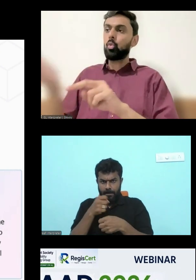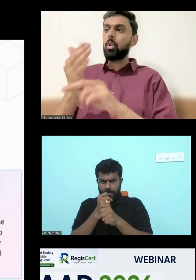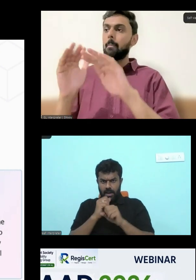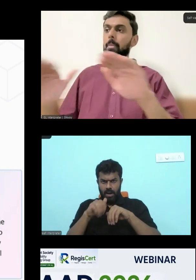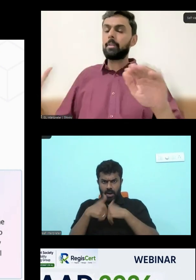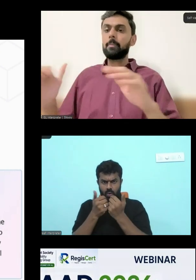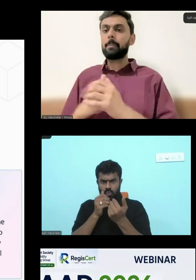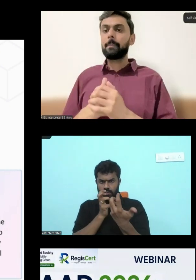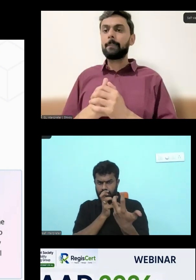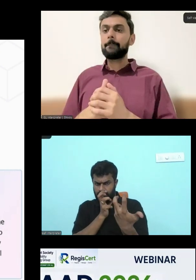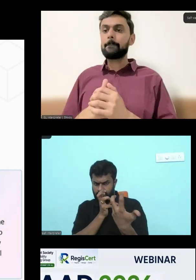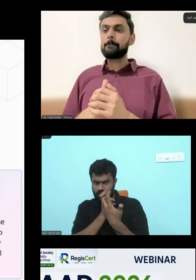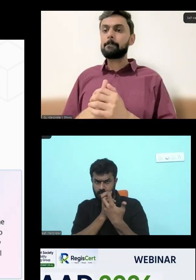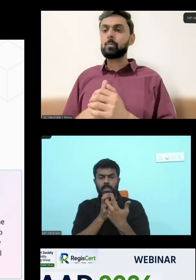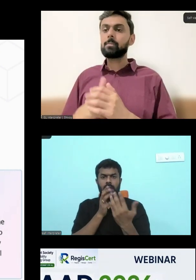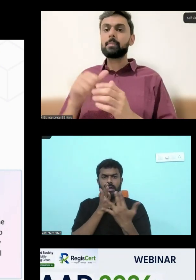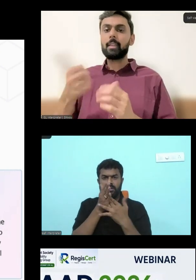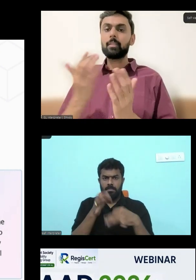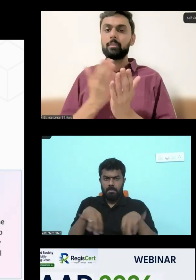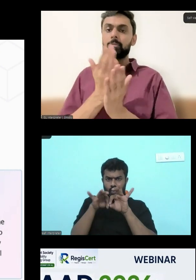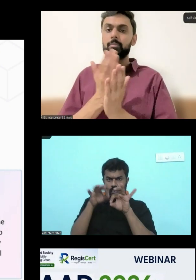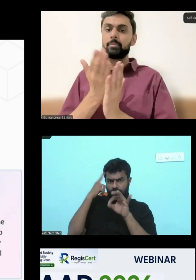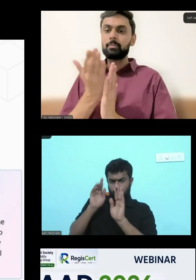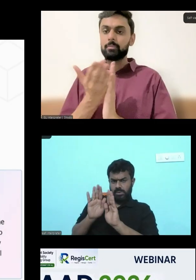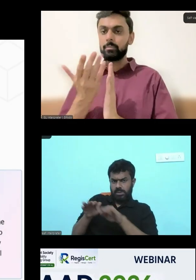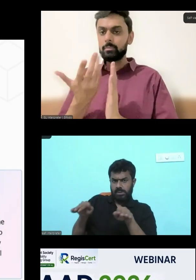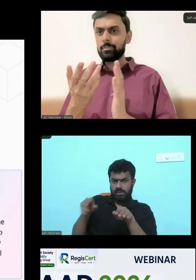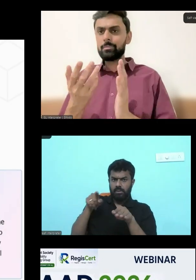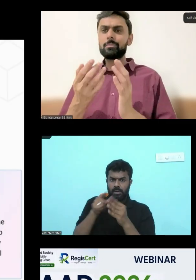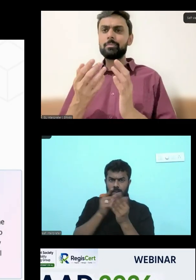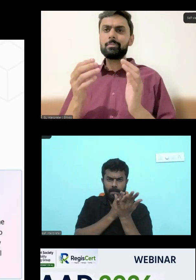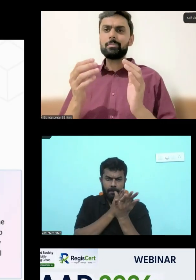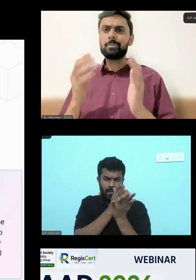The next slide is a little bit more specific, and we are using alternative text in the slide and other tools.